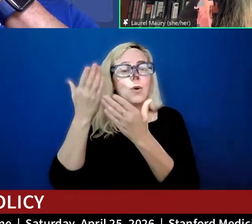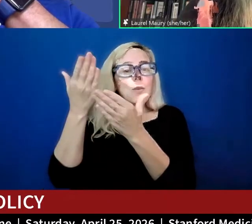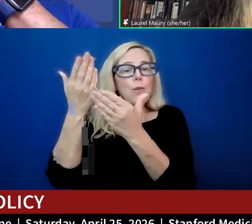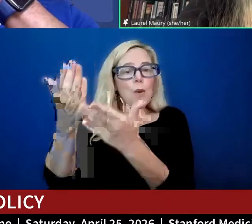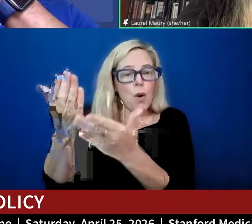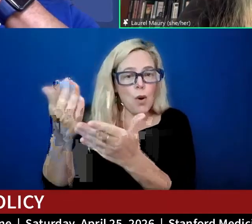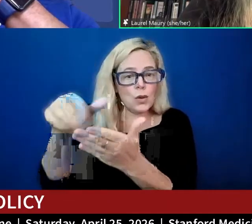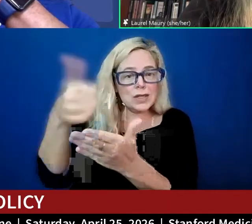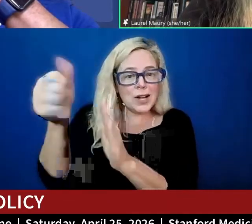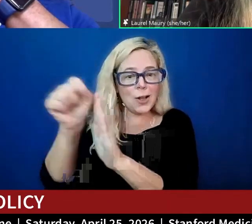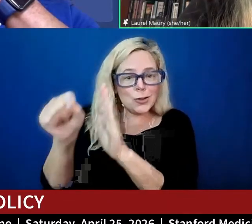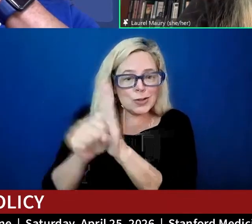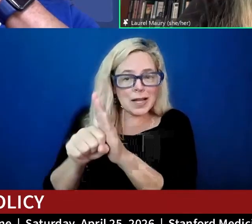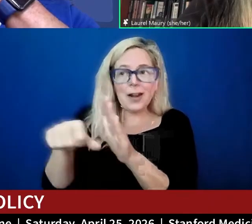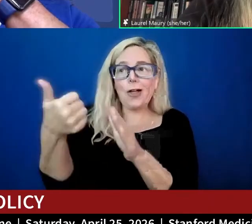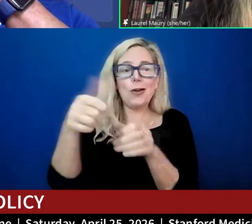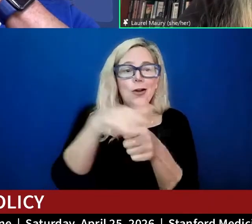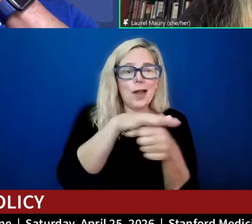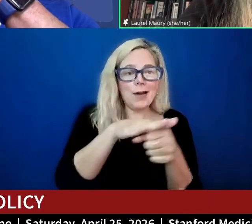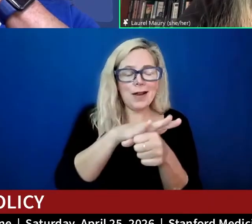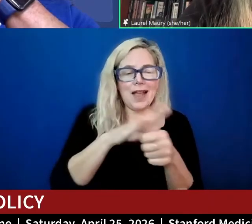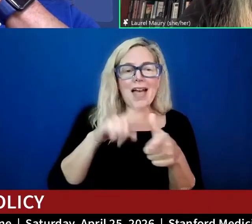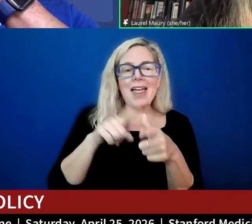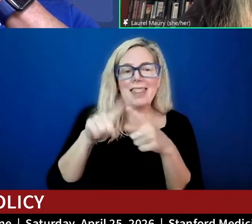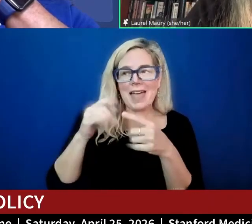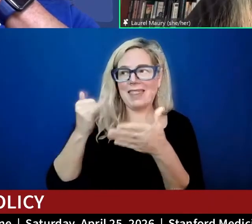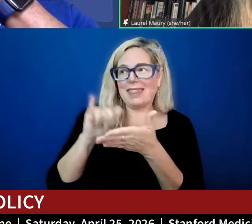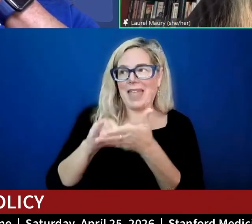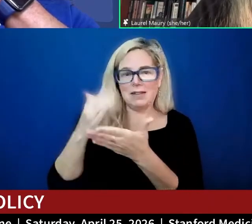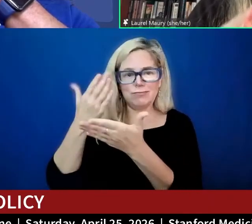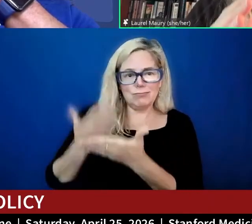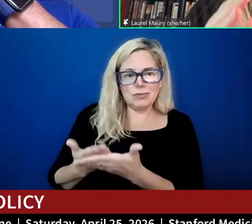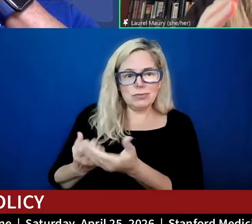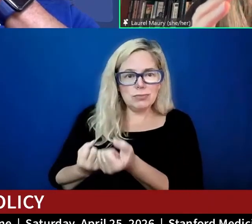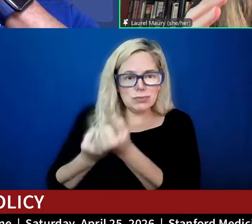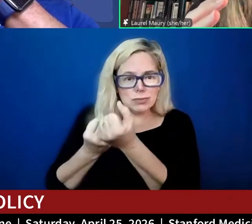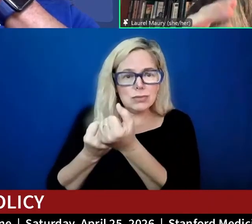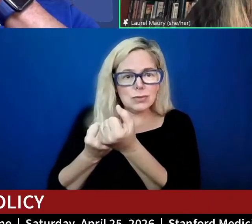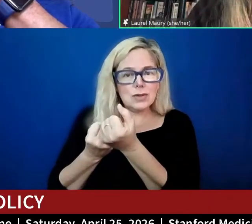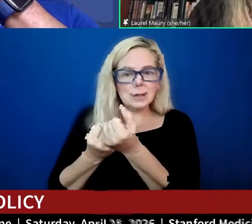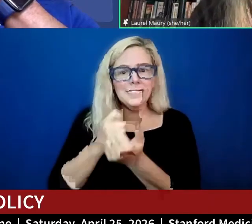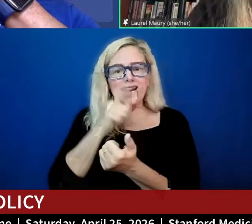you have some basis for it and it doesn't have to be exact it can be kind of loose one of the